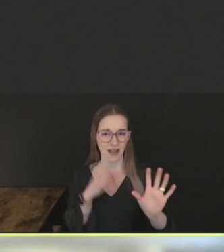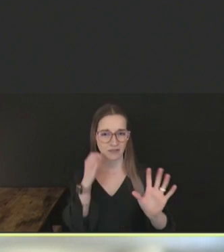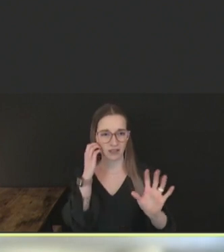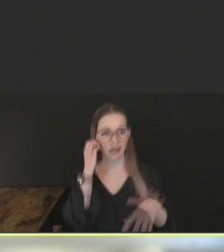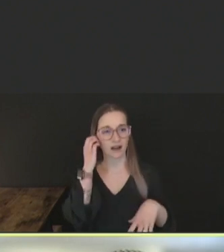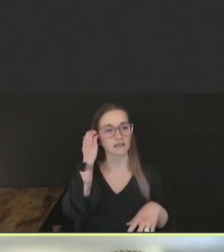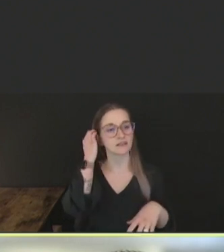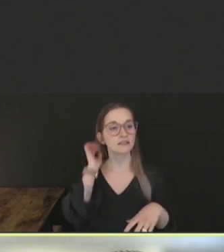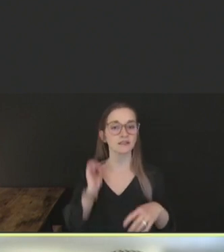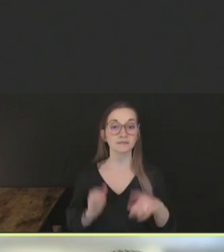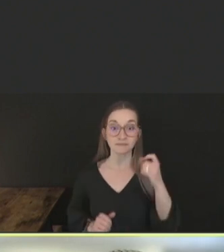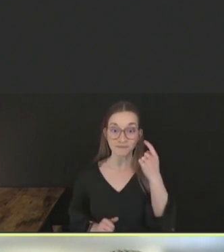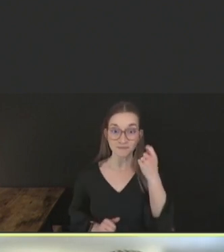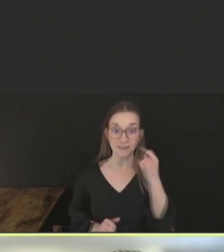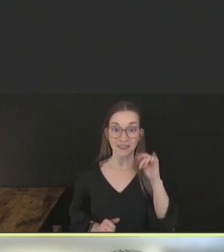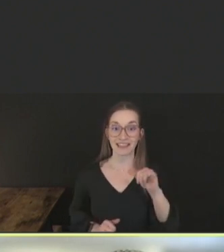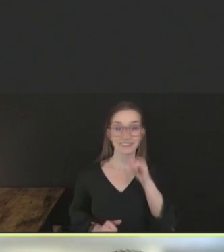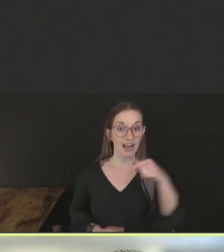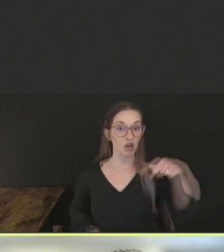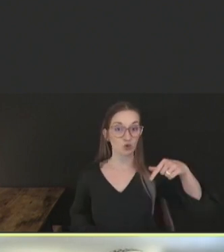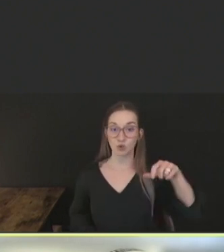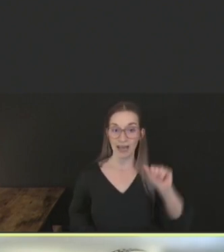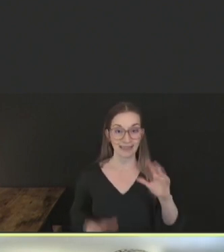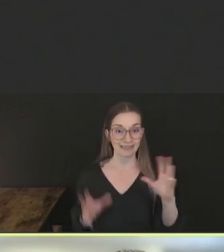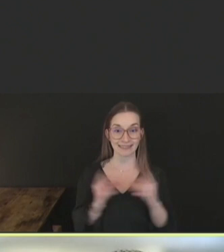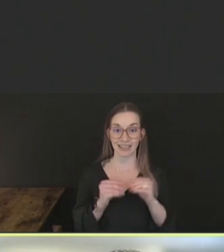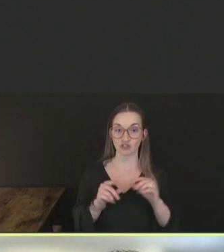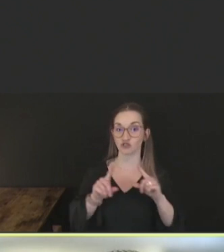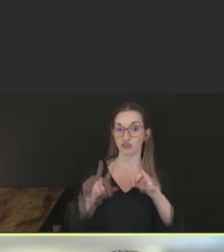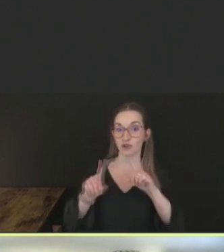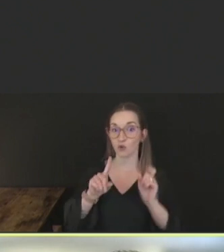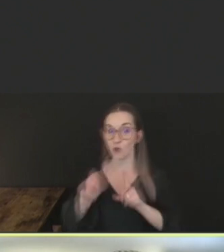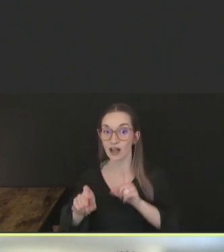answer session. They represent an opportunity for individuals who'd like to make a statement